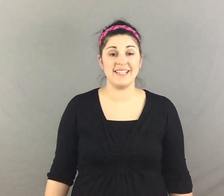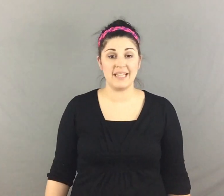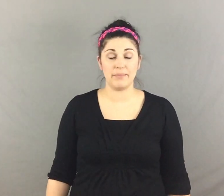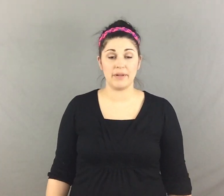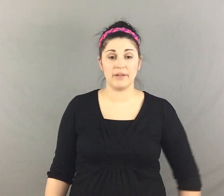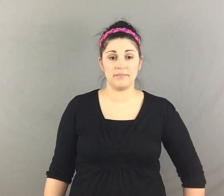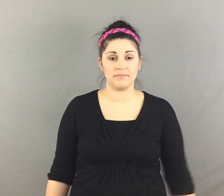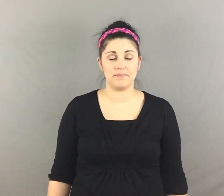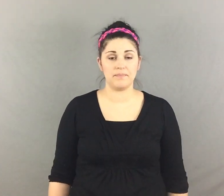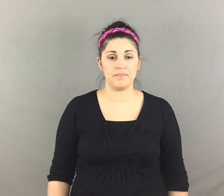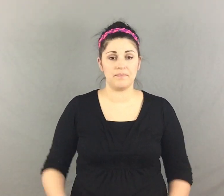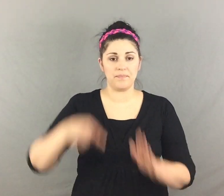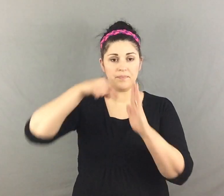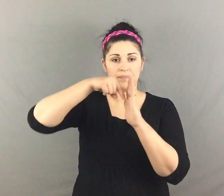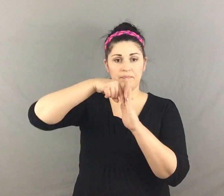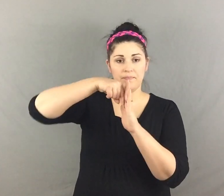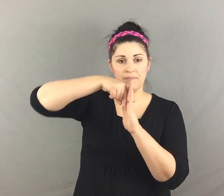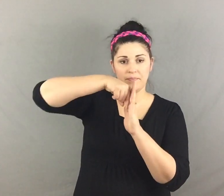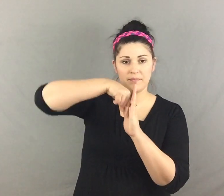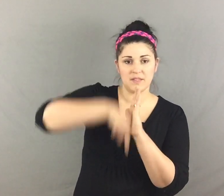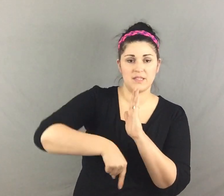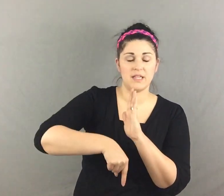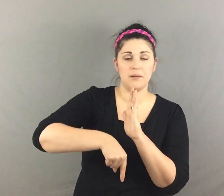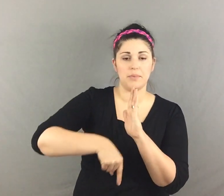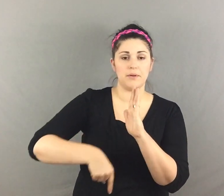deep, deep.